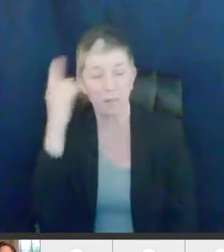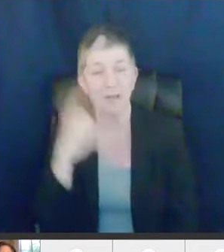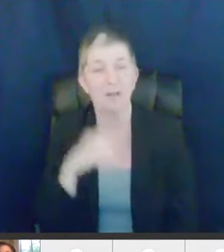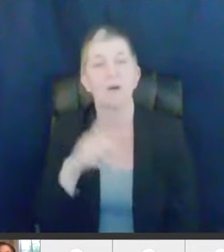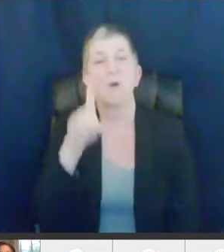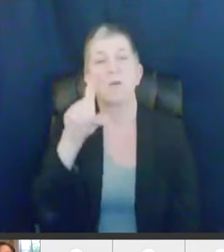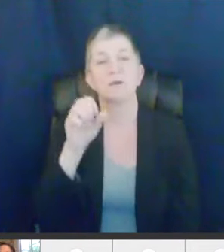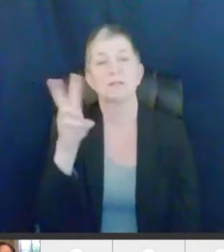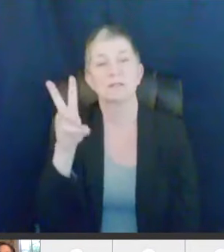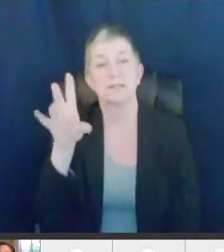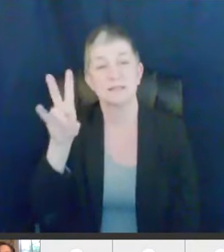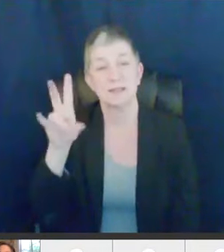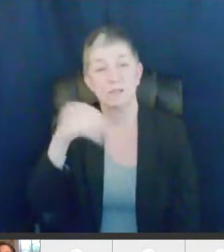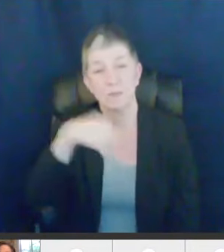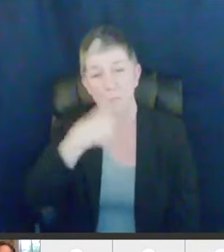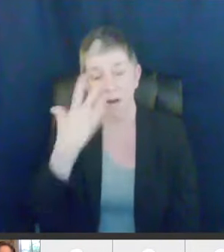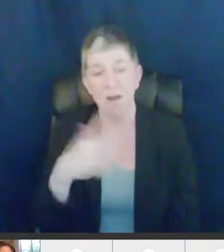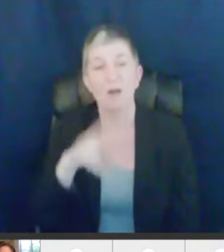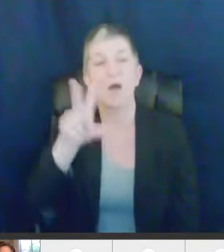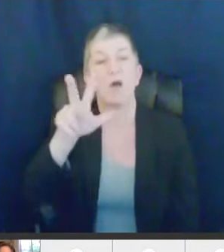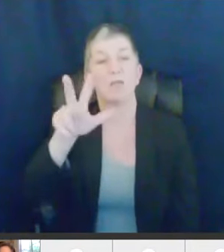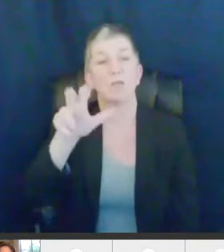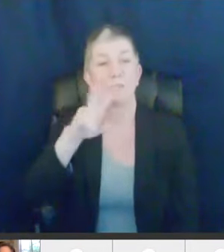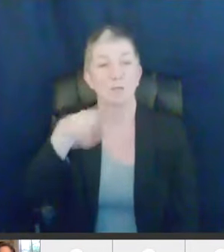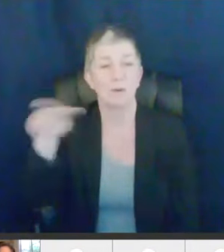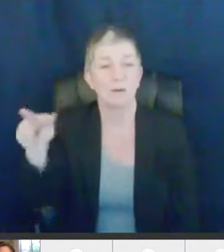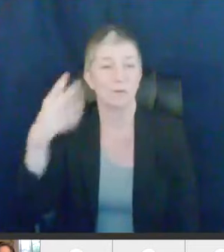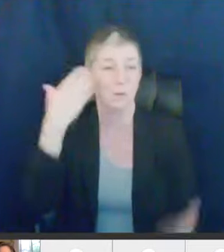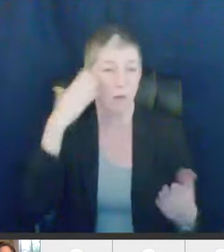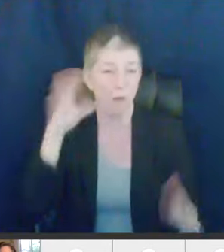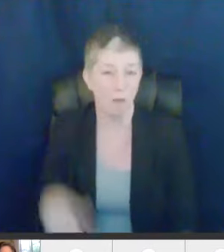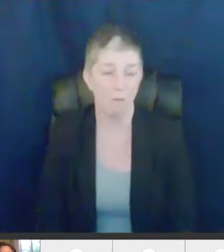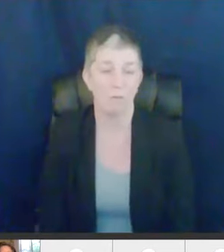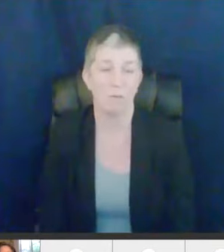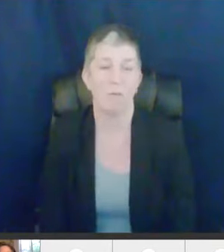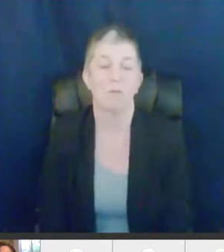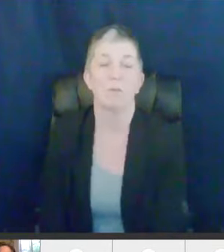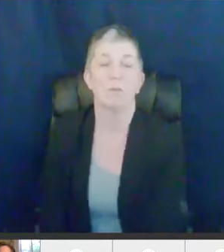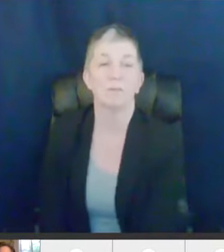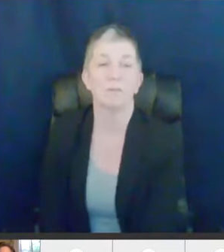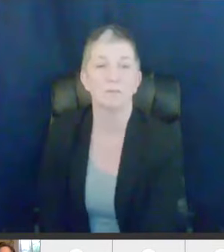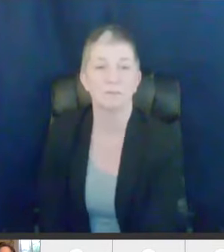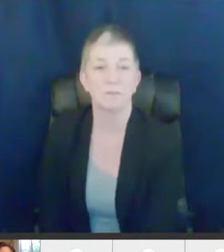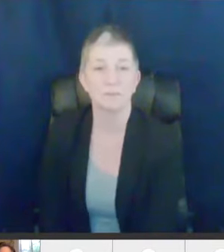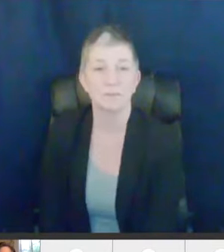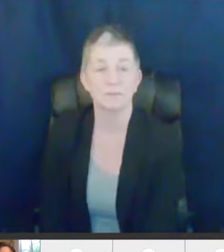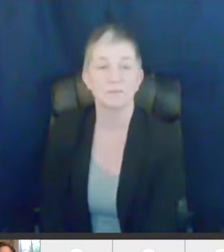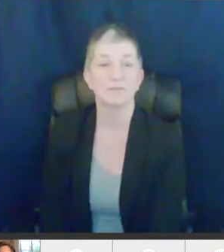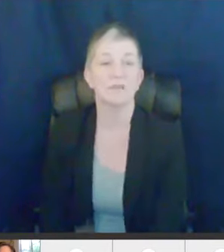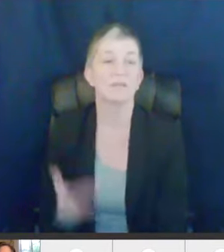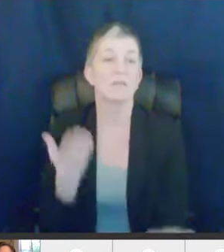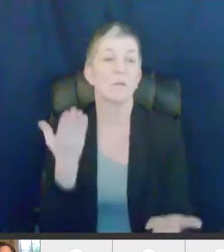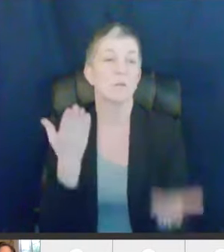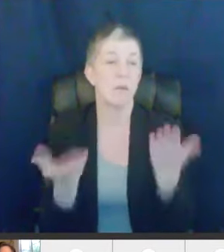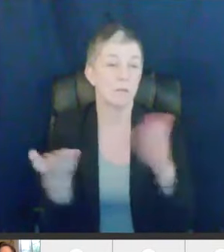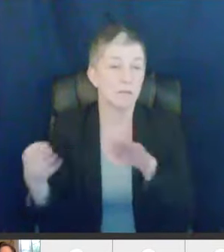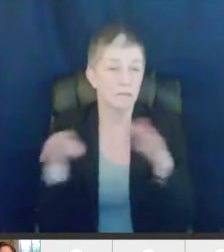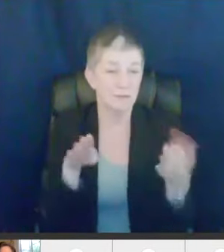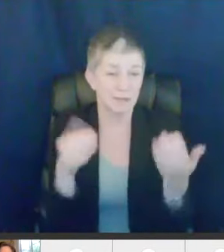322 unknown in terms of probable deaths today and as a reminder these are